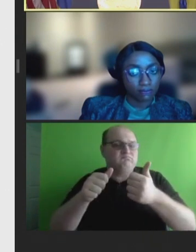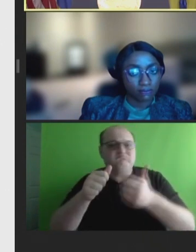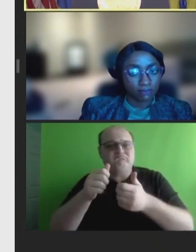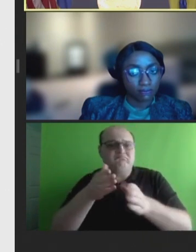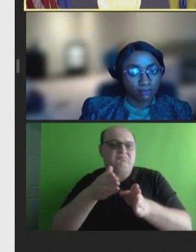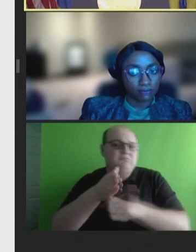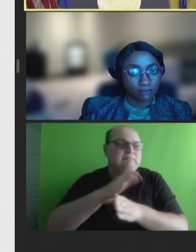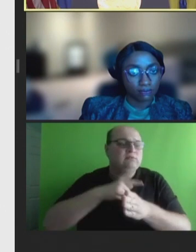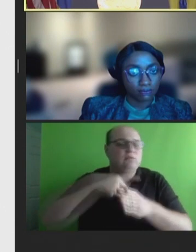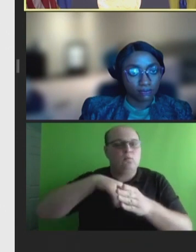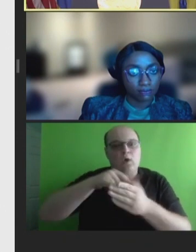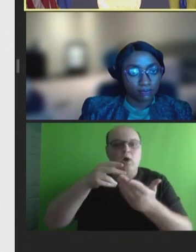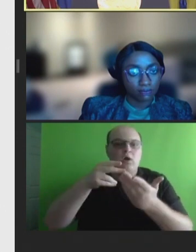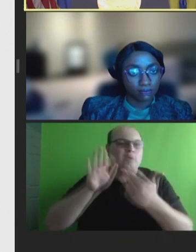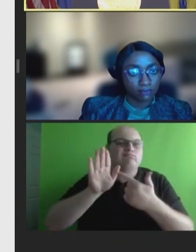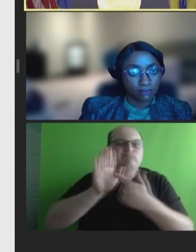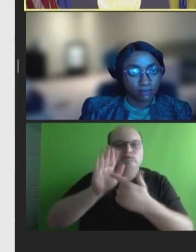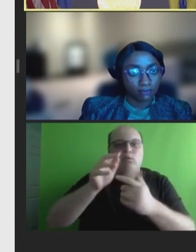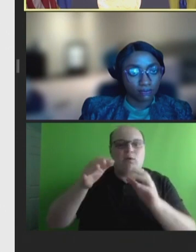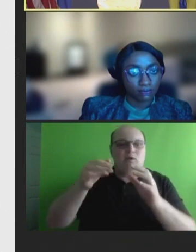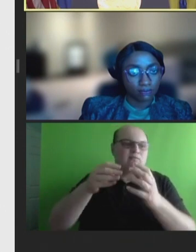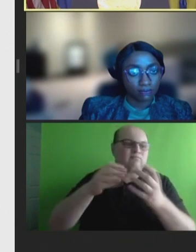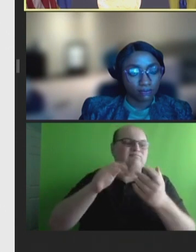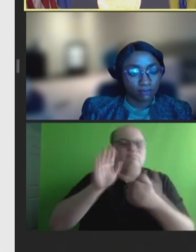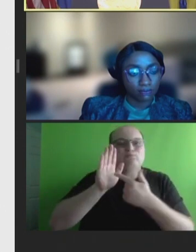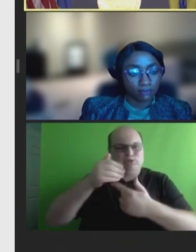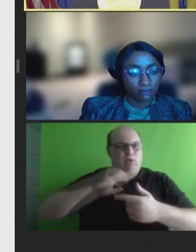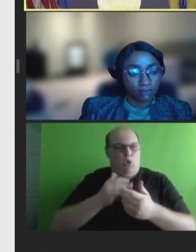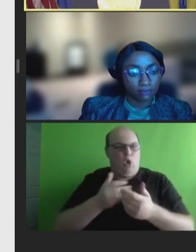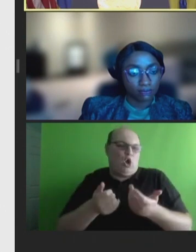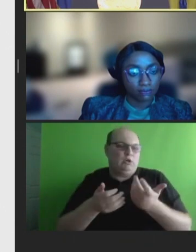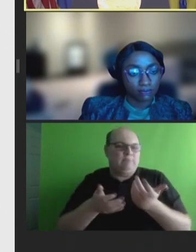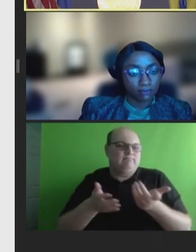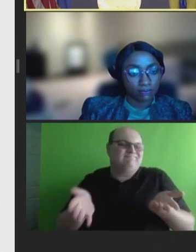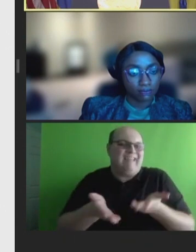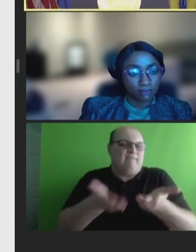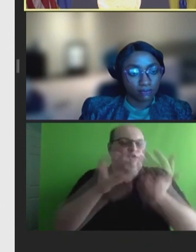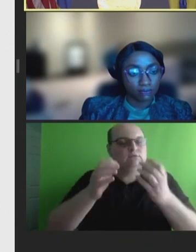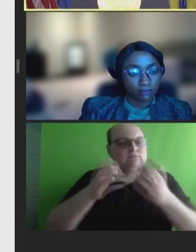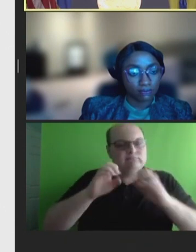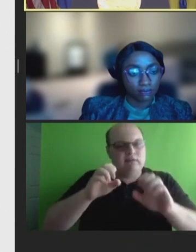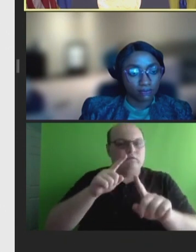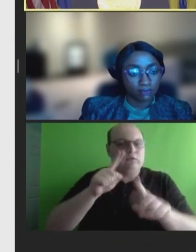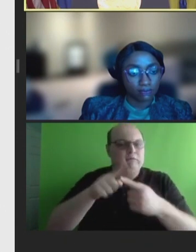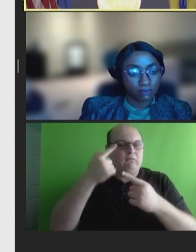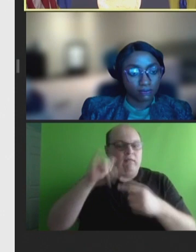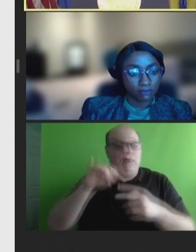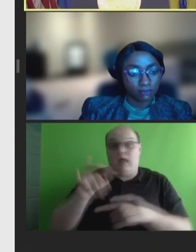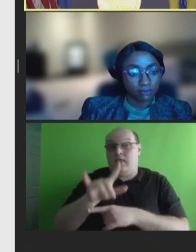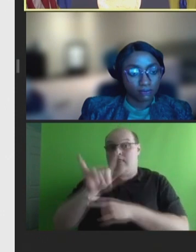being highlighted with our effort within Let's RISE. And then in July to September,